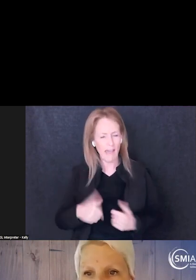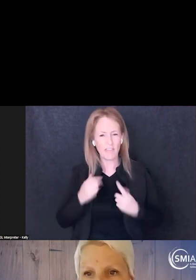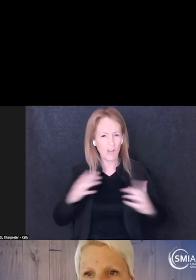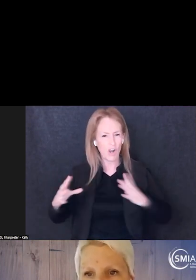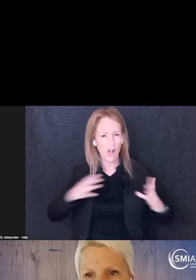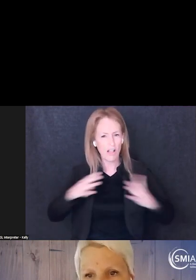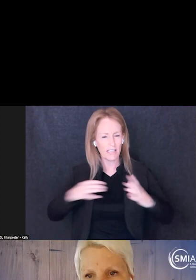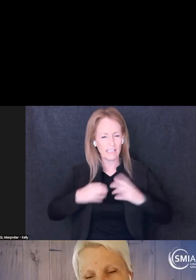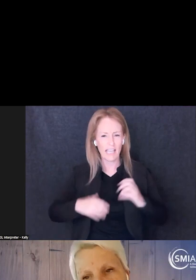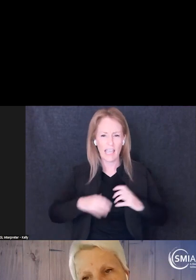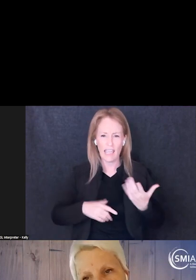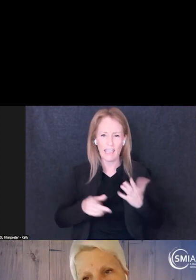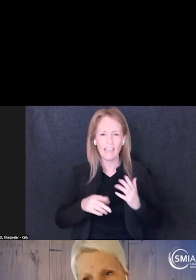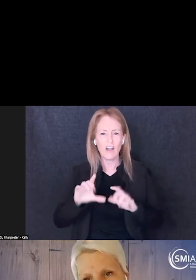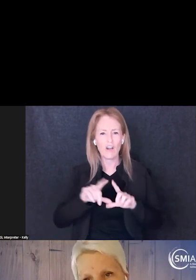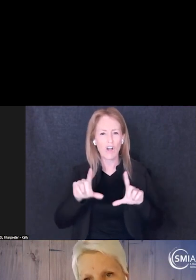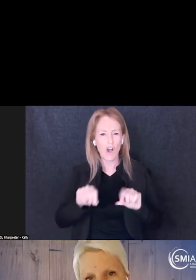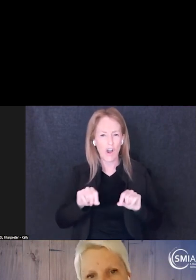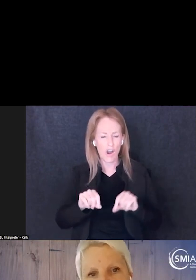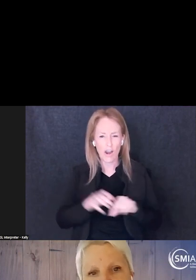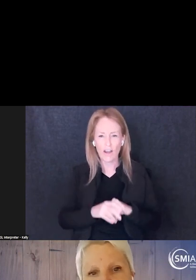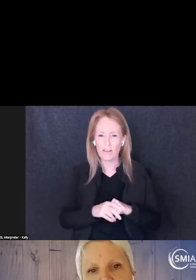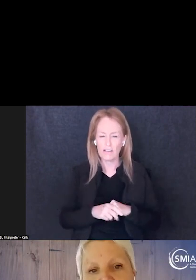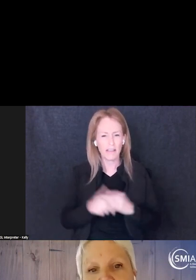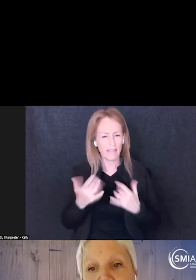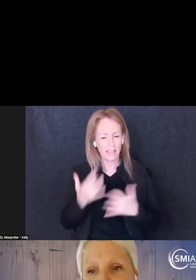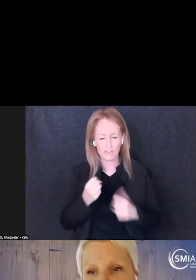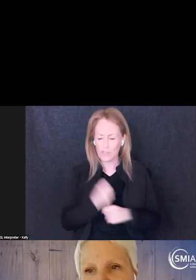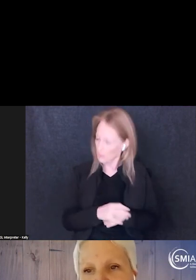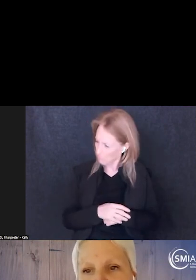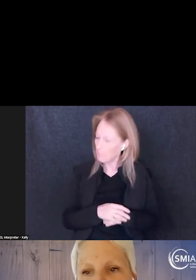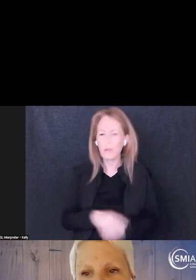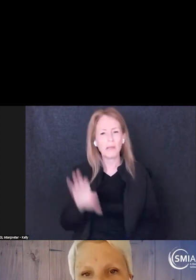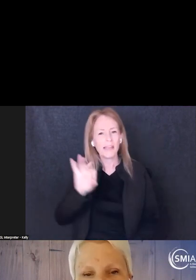LET'S CALL WEAR 988 SHIRTS FOR THE CARD THIS YEAR. THAT WOULD BE REALLY FUN.